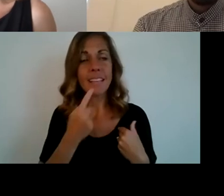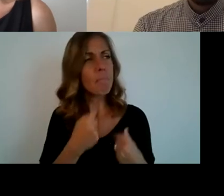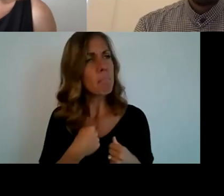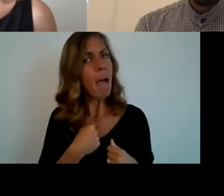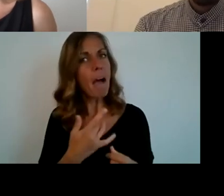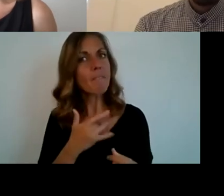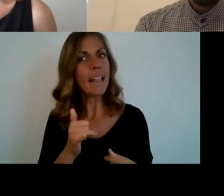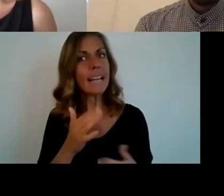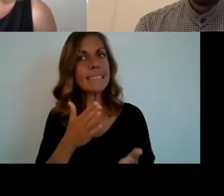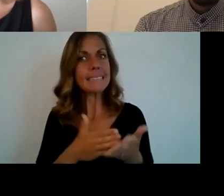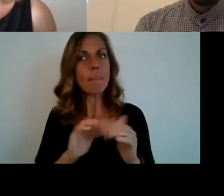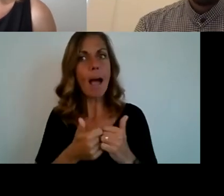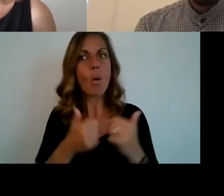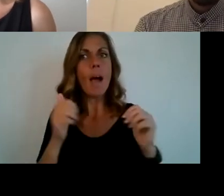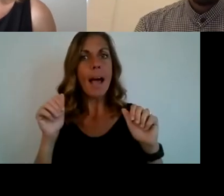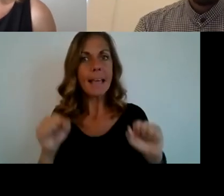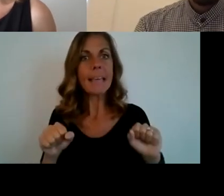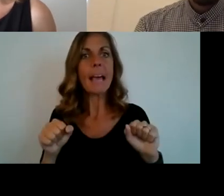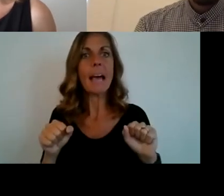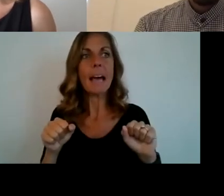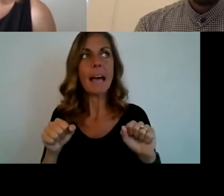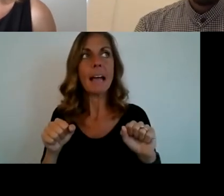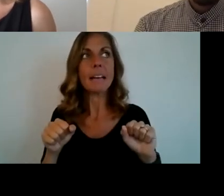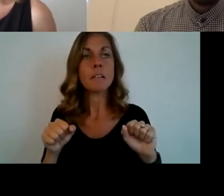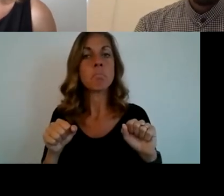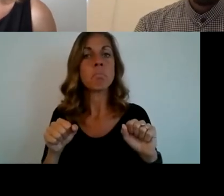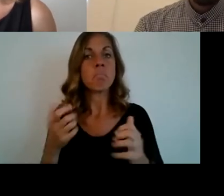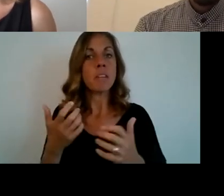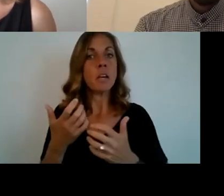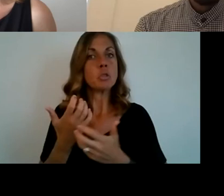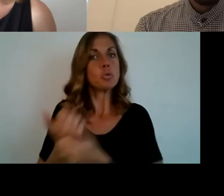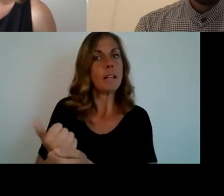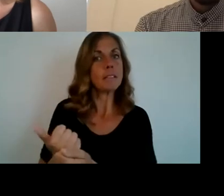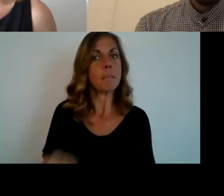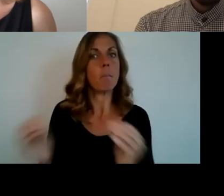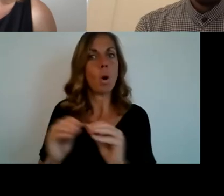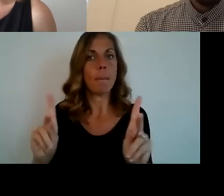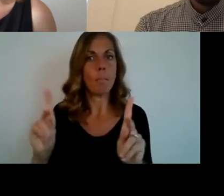can reach a different level of trust trusting others with my truth in this new world. Because